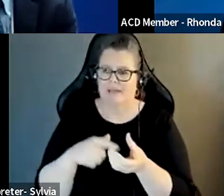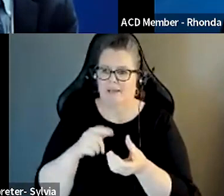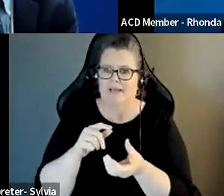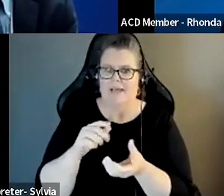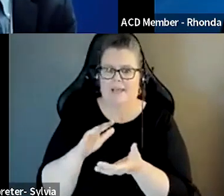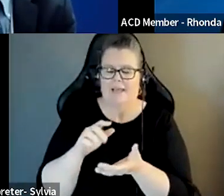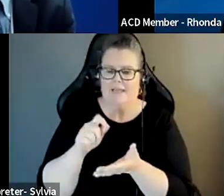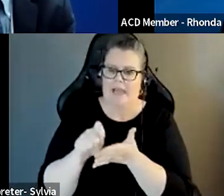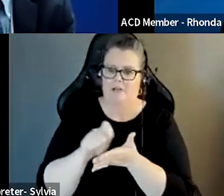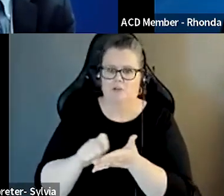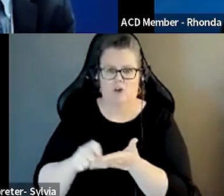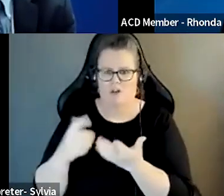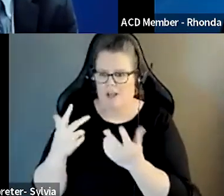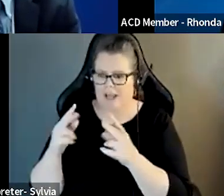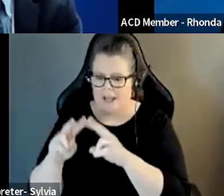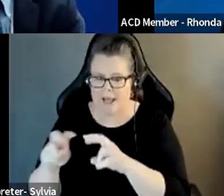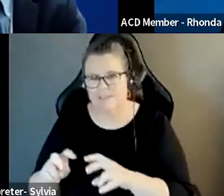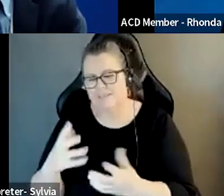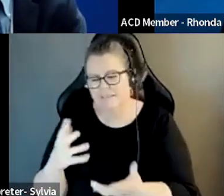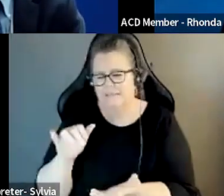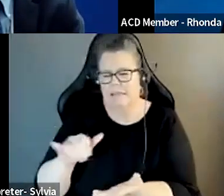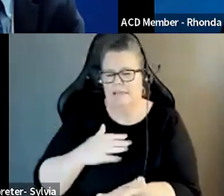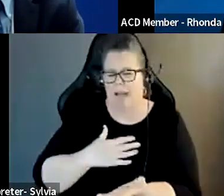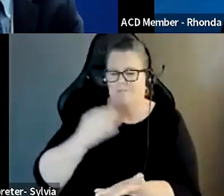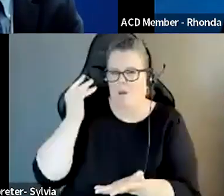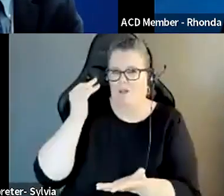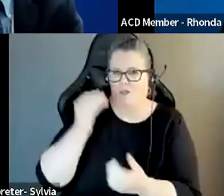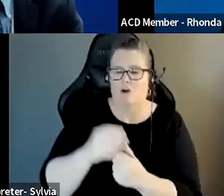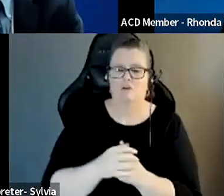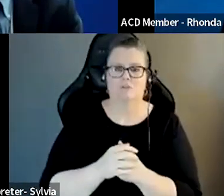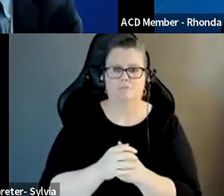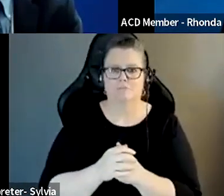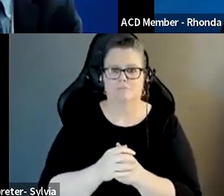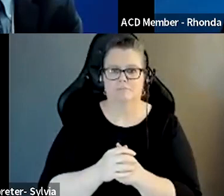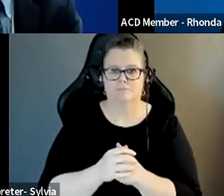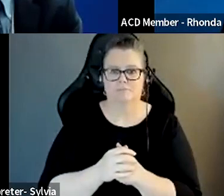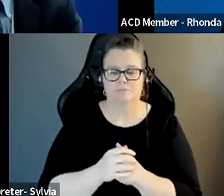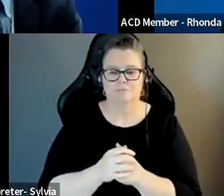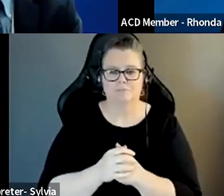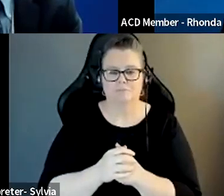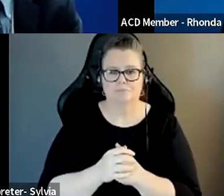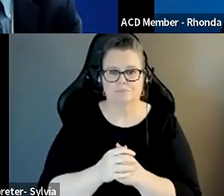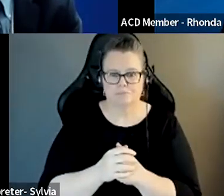That's kind of my thought for further discussion. Josh, we may -- I'm a little concerned